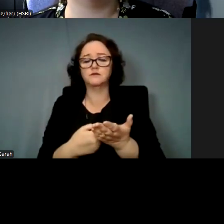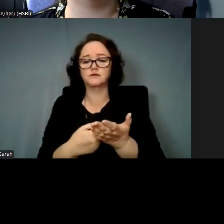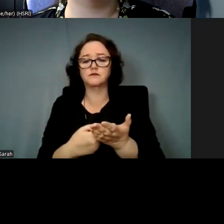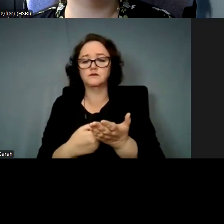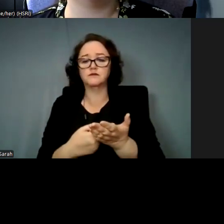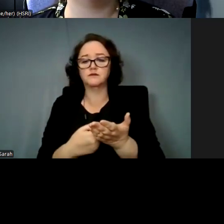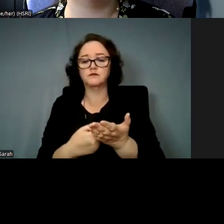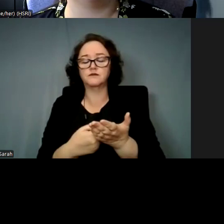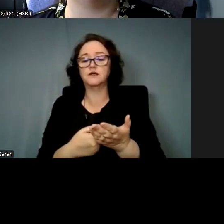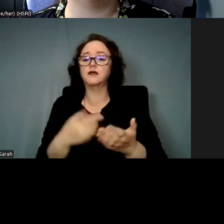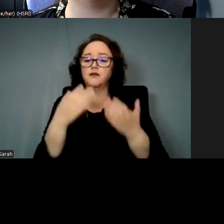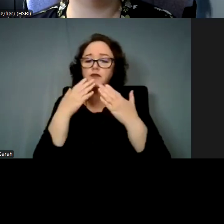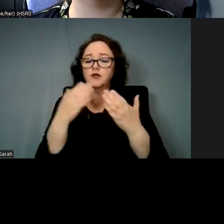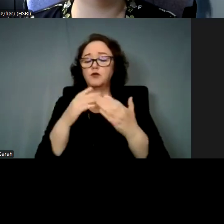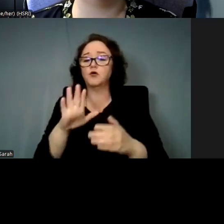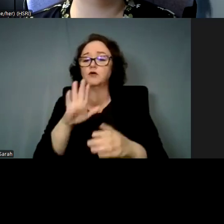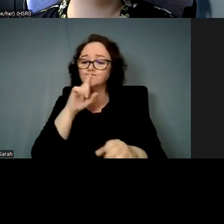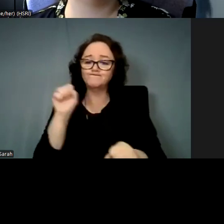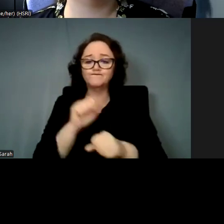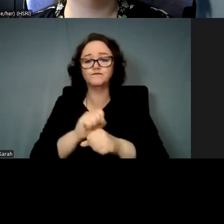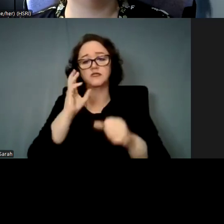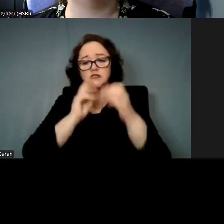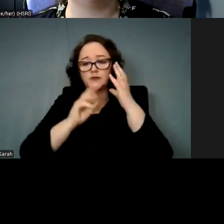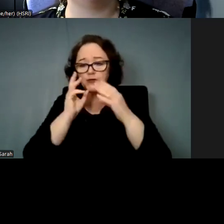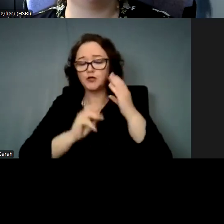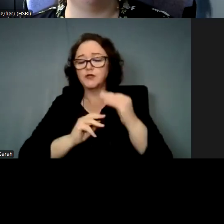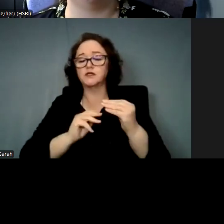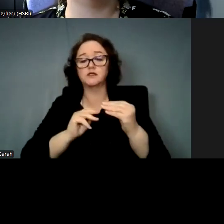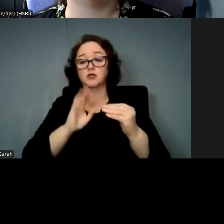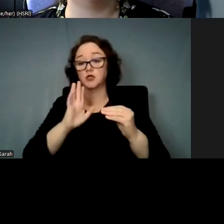experiences of your life, and sharing your expertise with us.